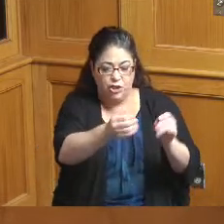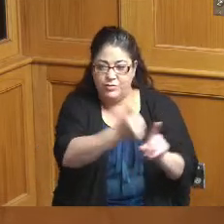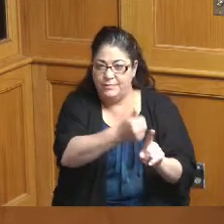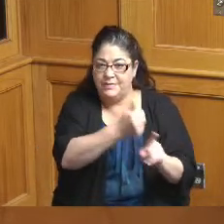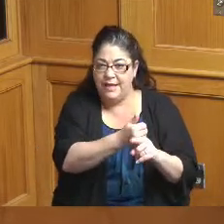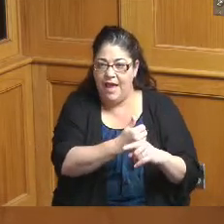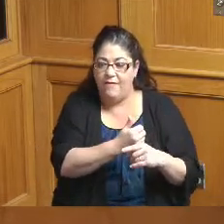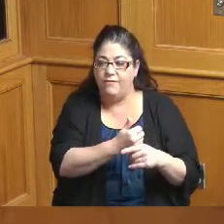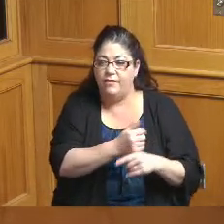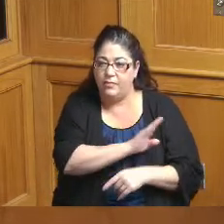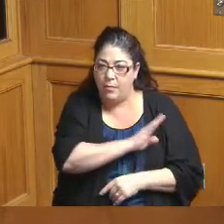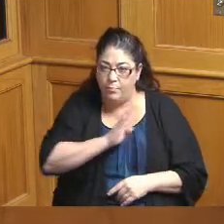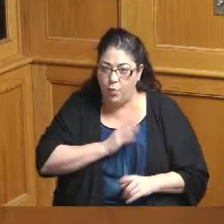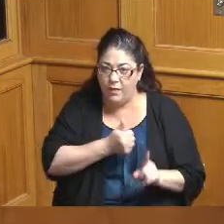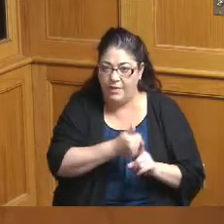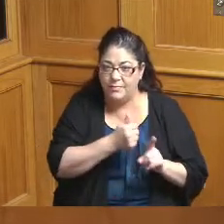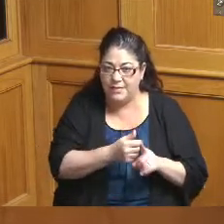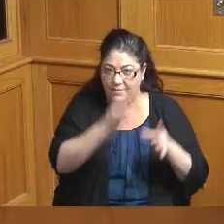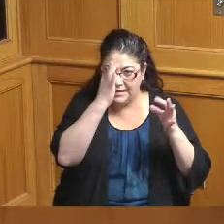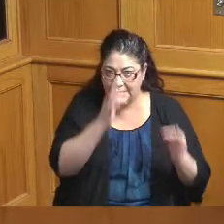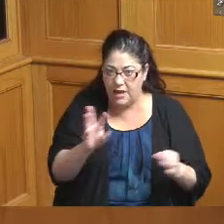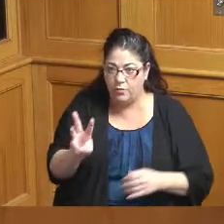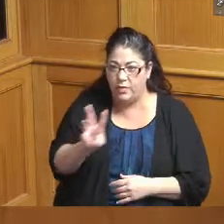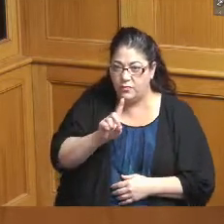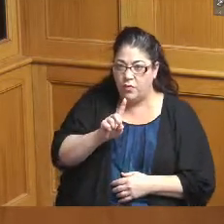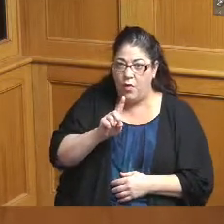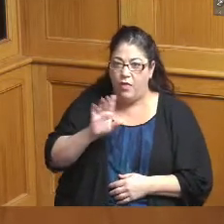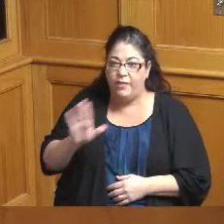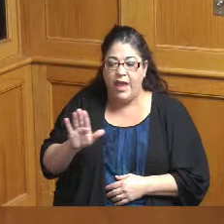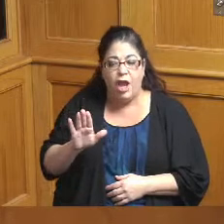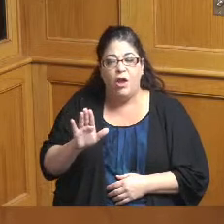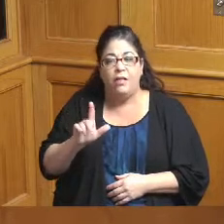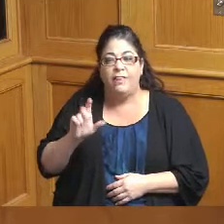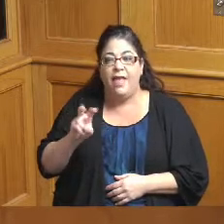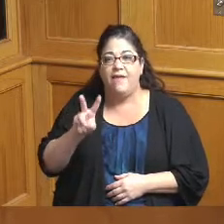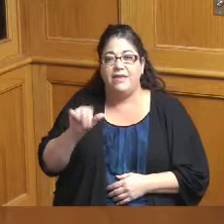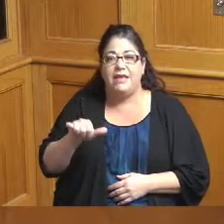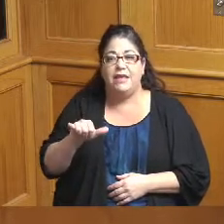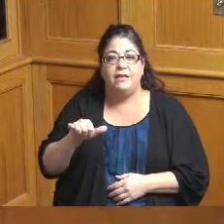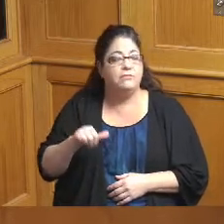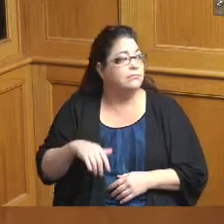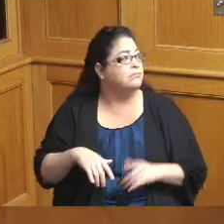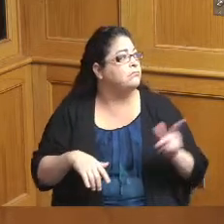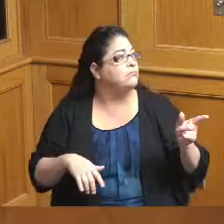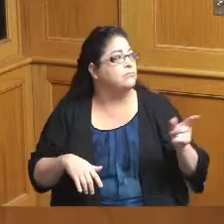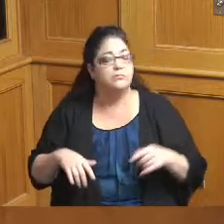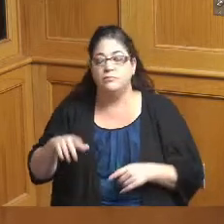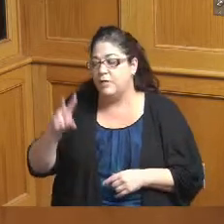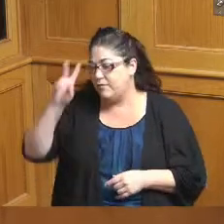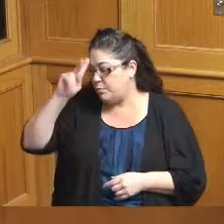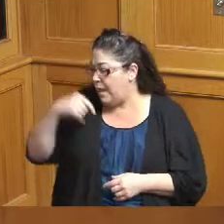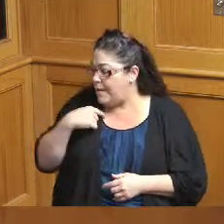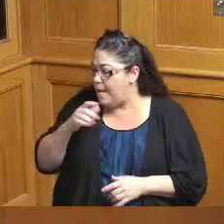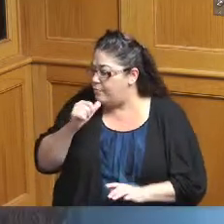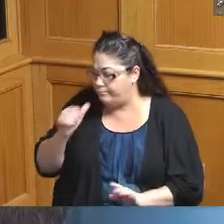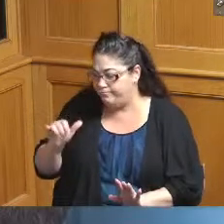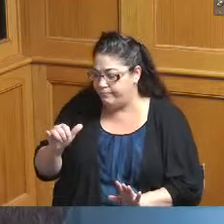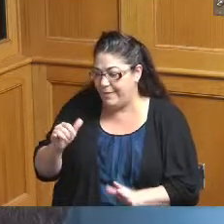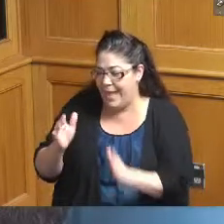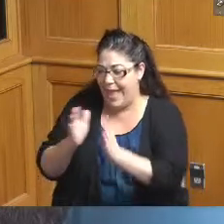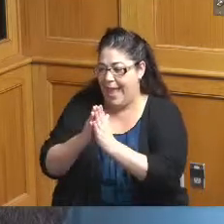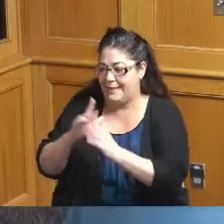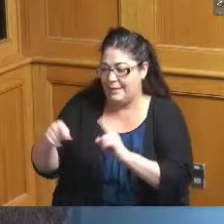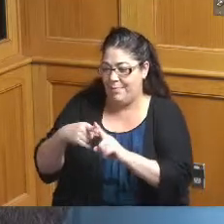decision to withdraw the levy at that time yeah no I just I wasn't asking about this specifically